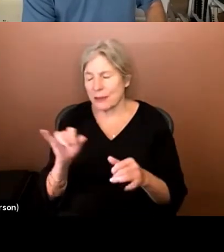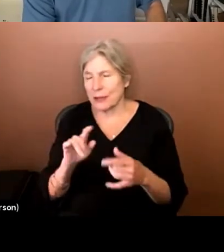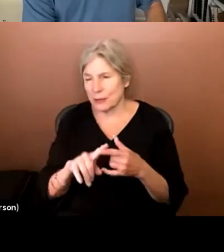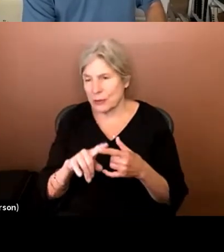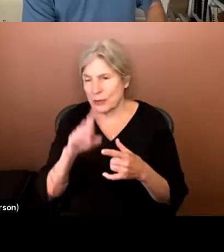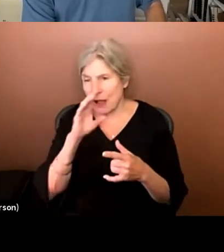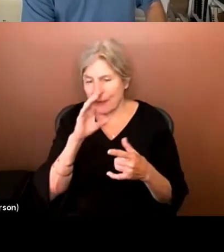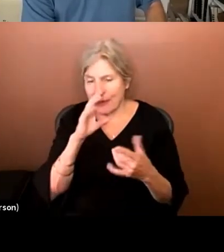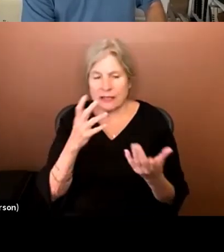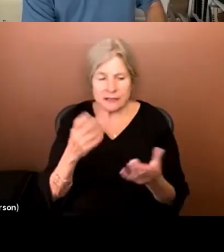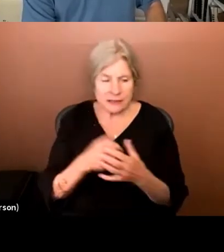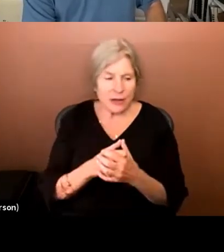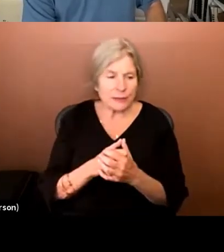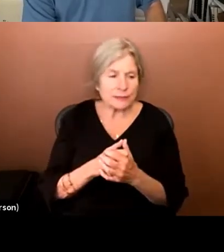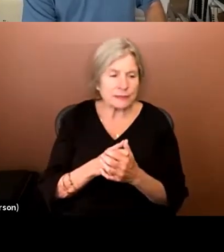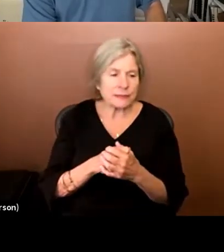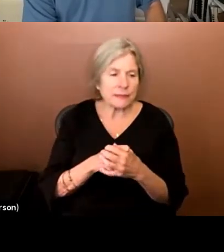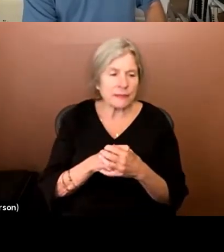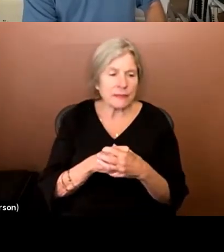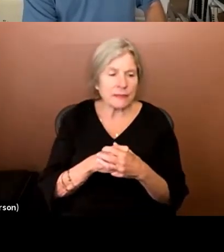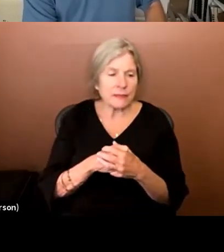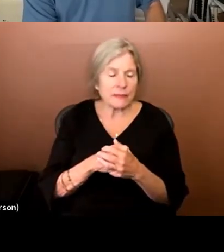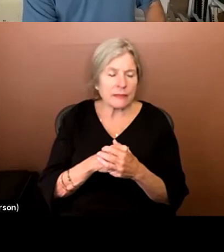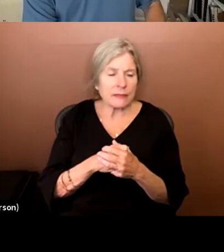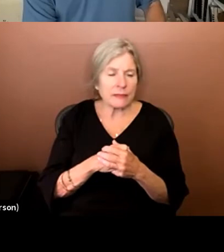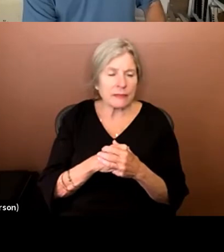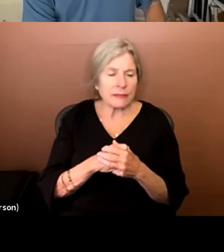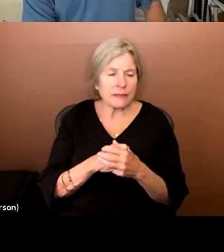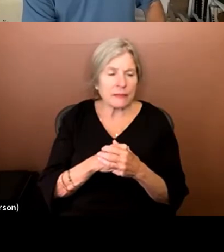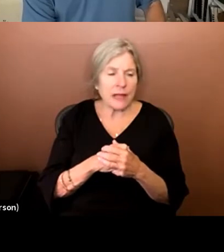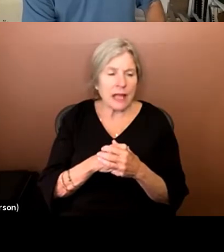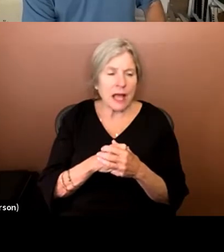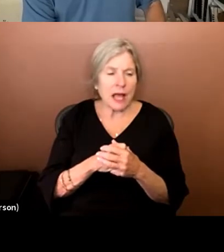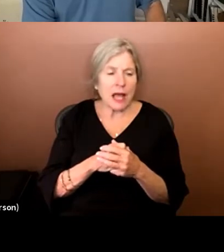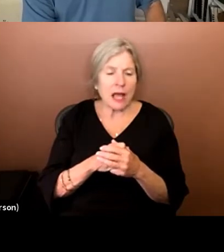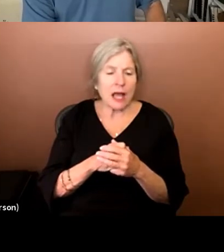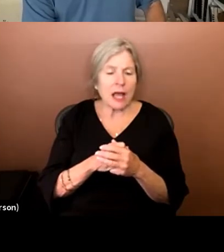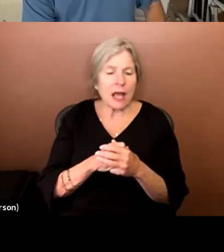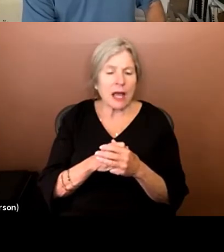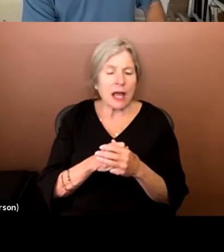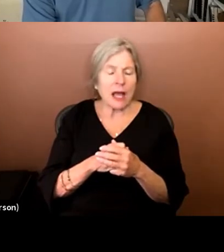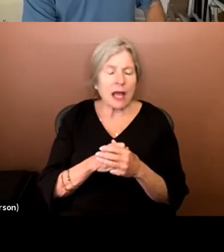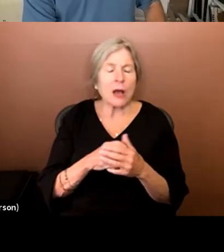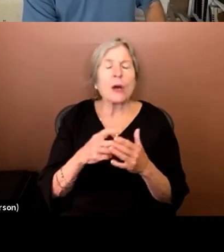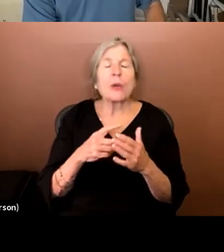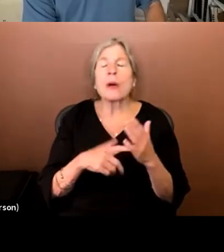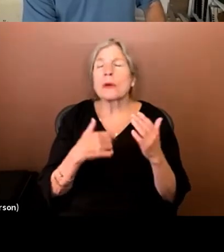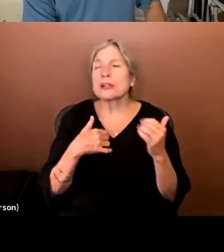So what we're trying to do is make